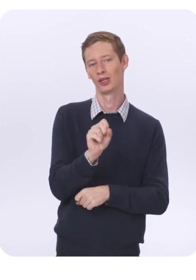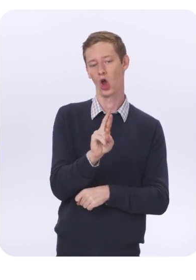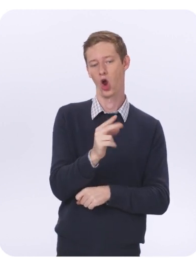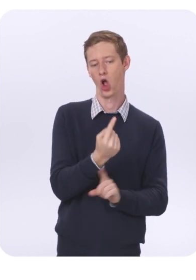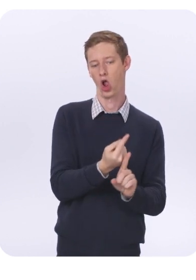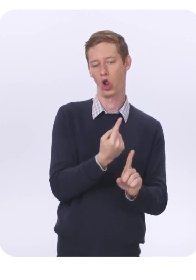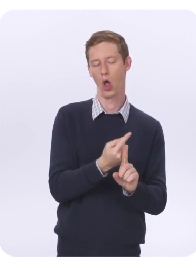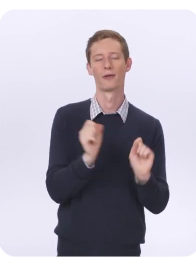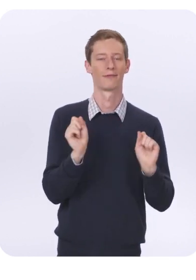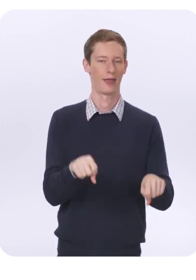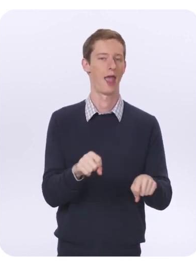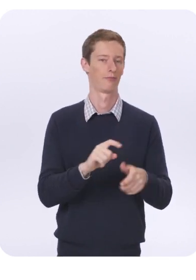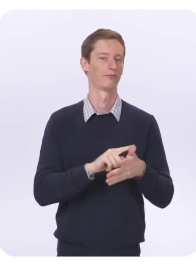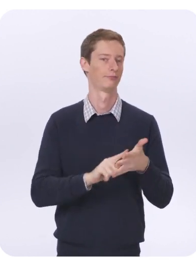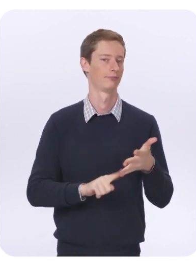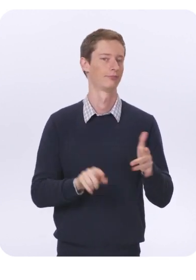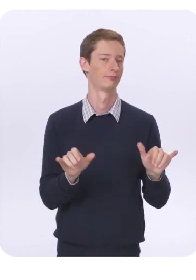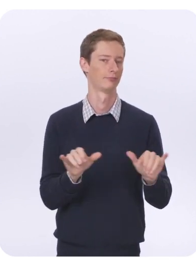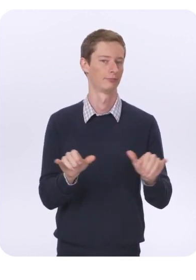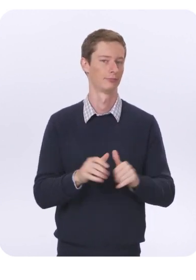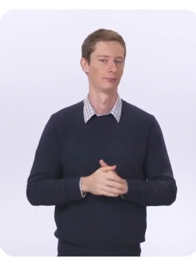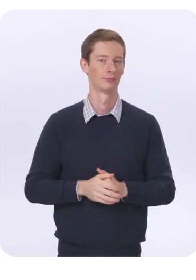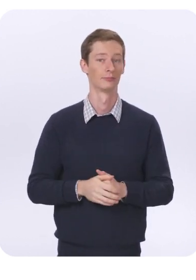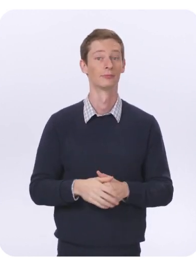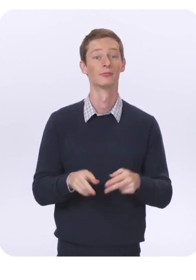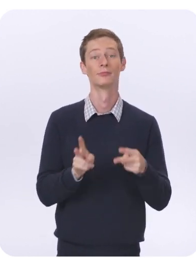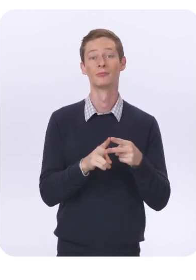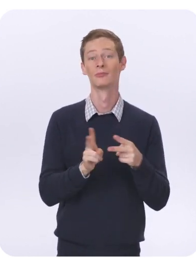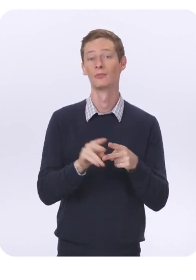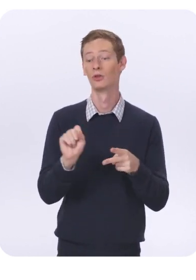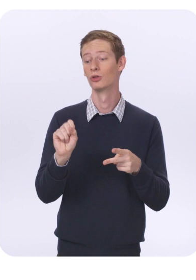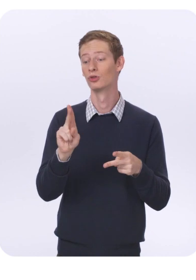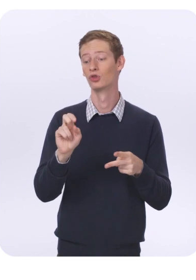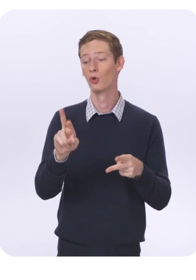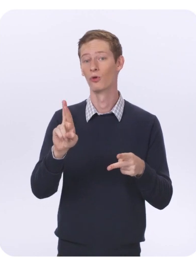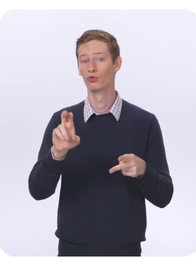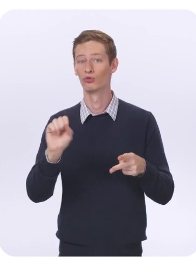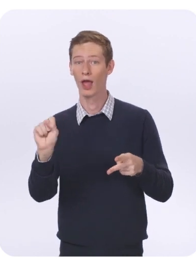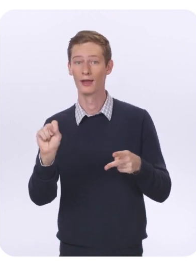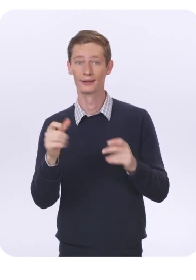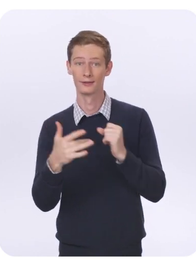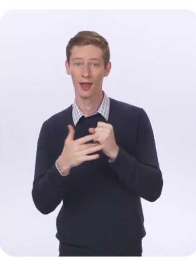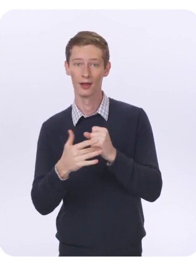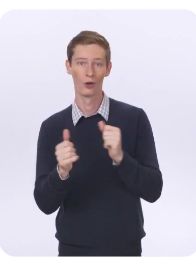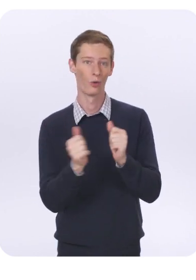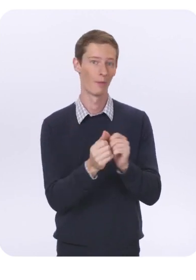Varying the Super Resolution technique with an even more powerful GPU enables you, the developer,